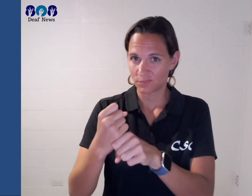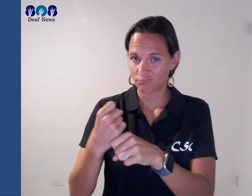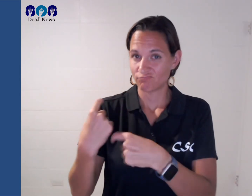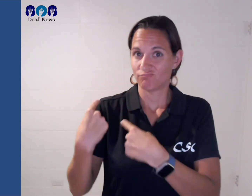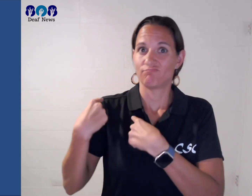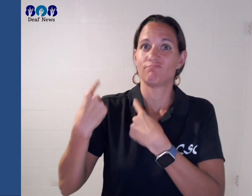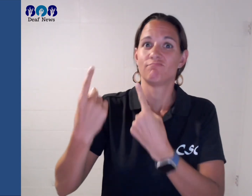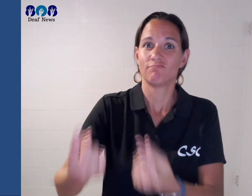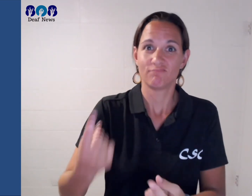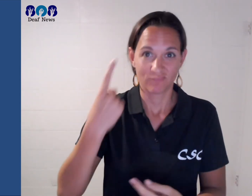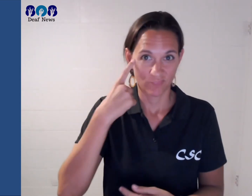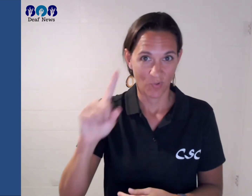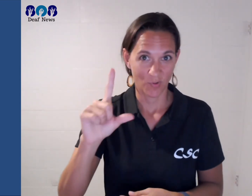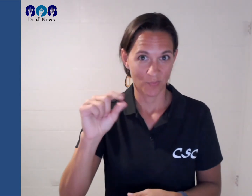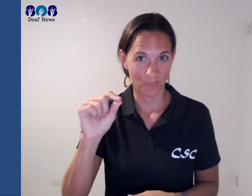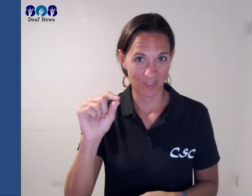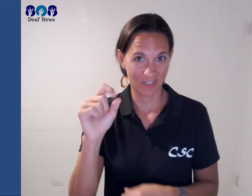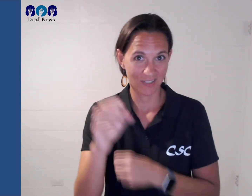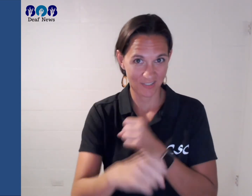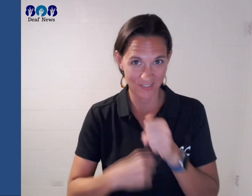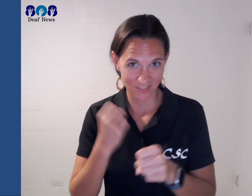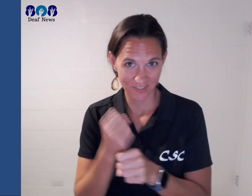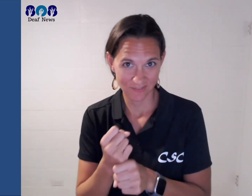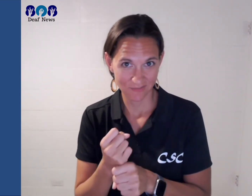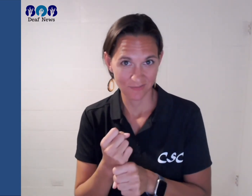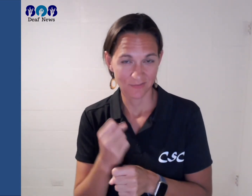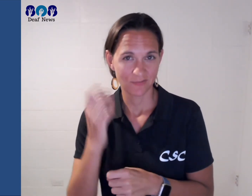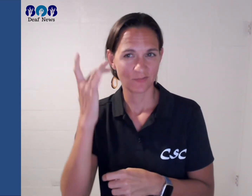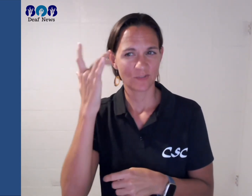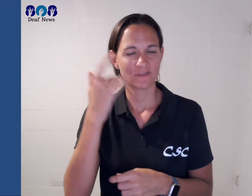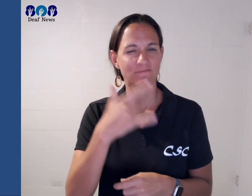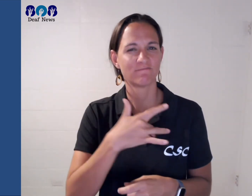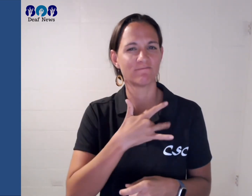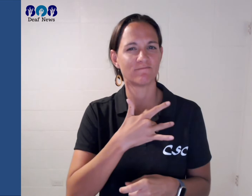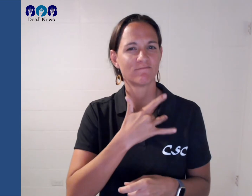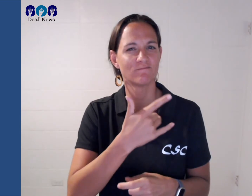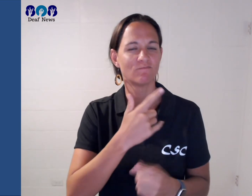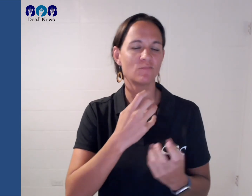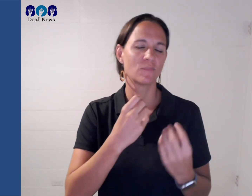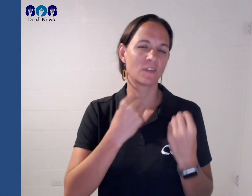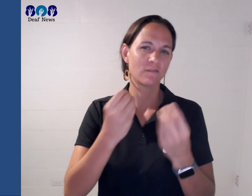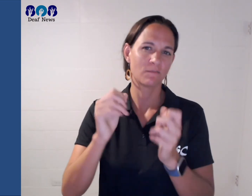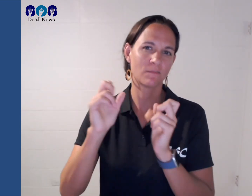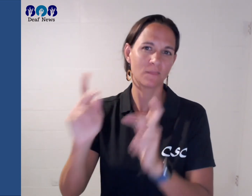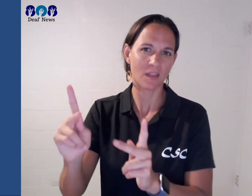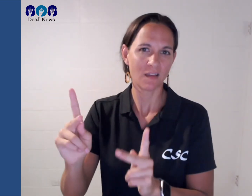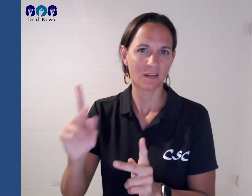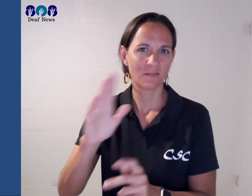and she’s been doing this for 20 years now. She feels like it’s a way for her to give back.